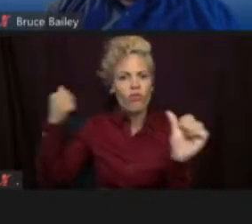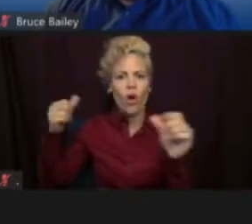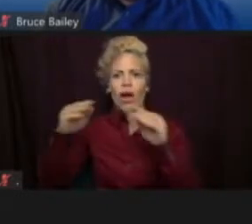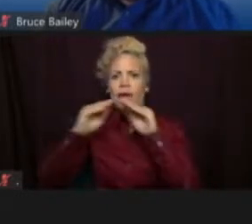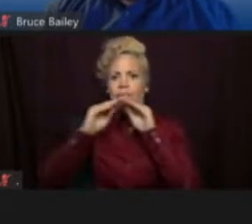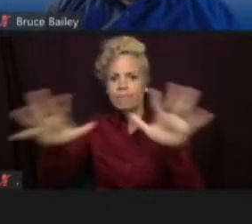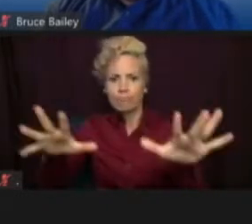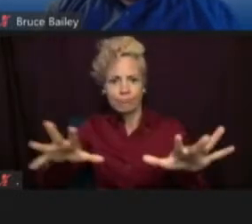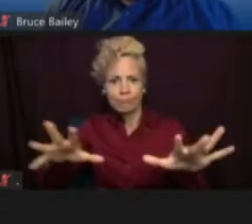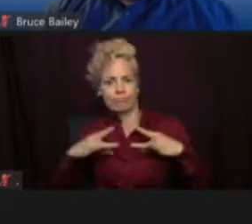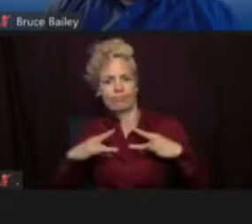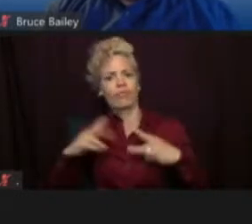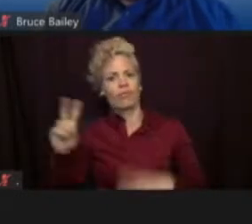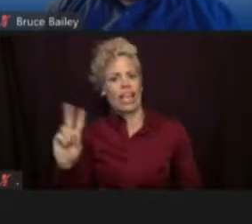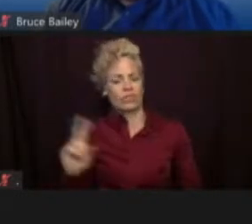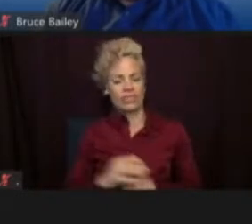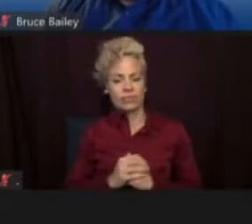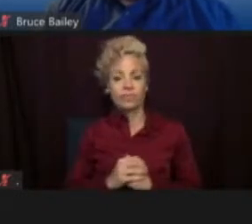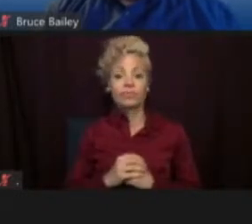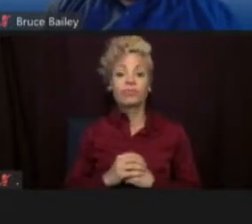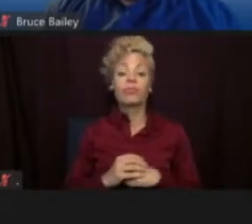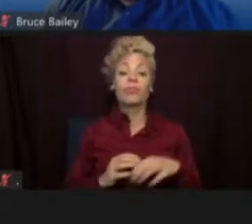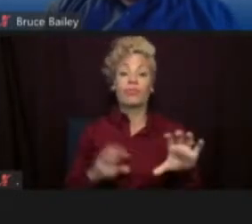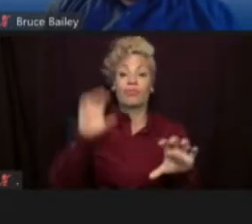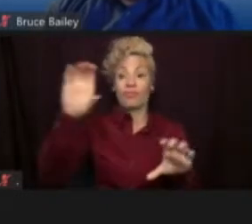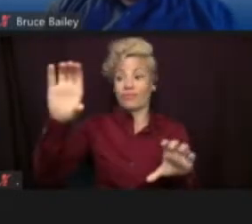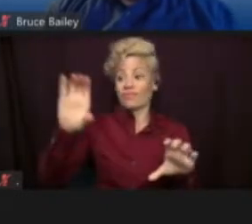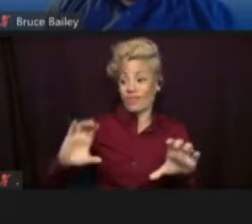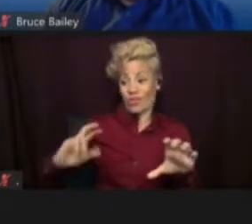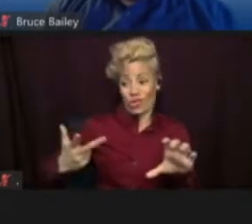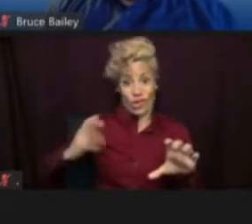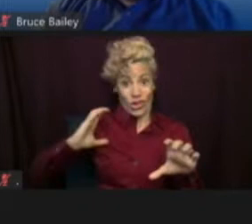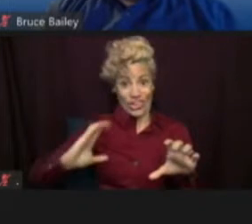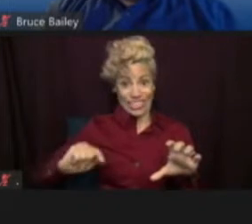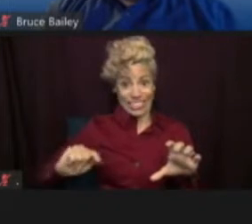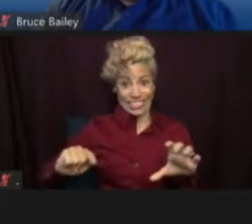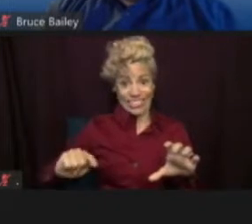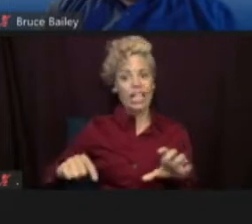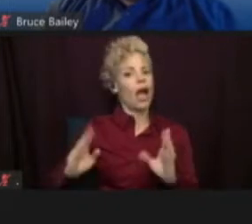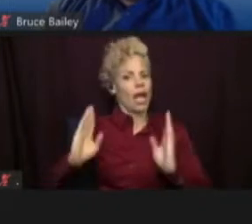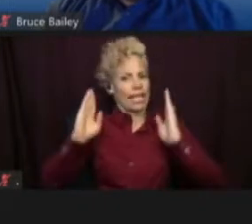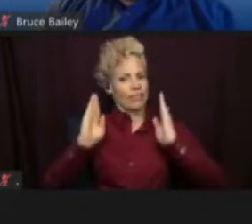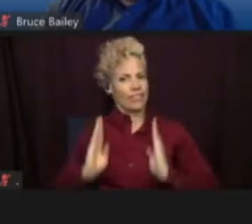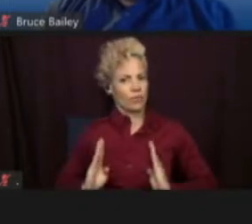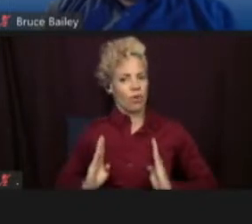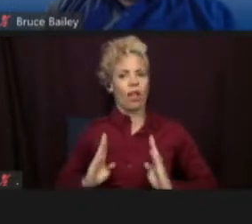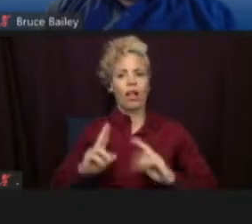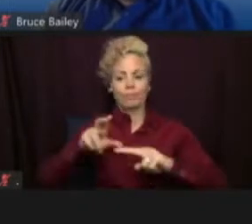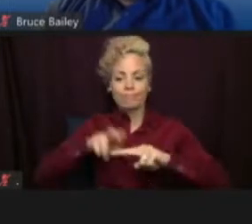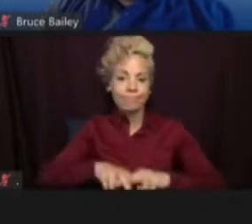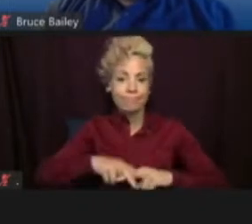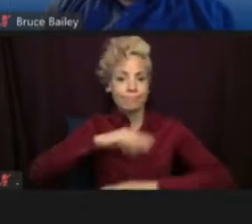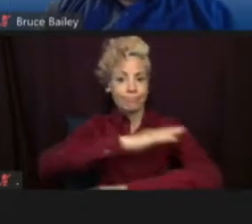Below that is a third image of an individual sitting at his computer screen, he is alone,